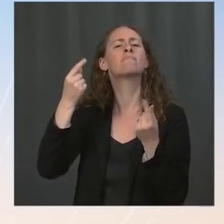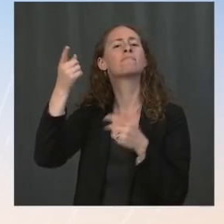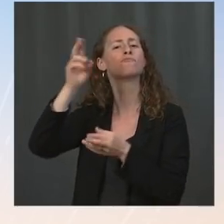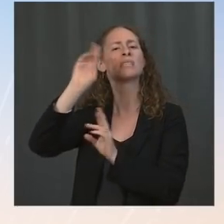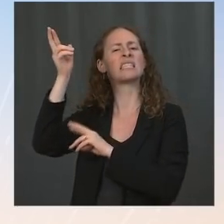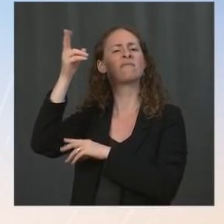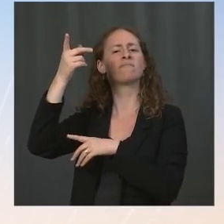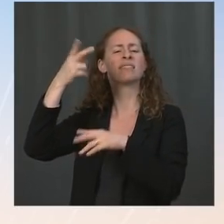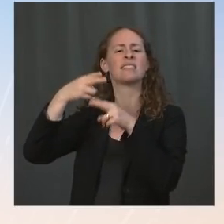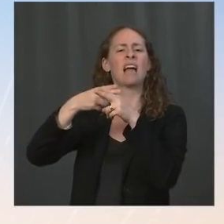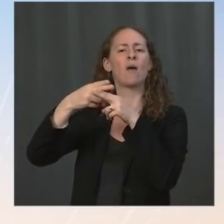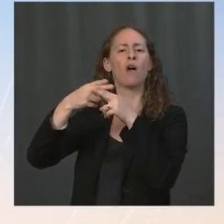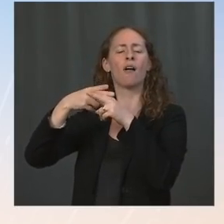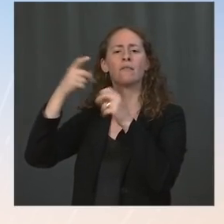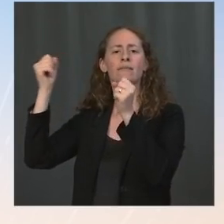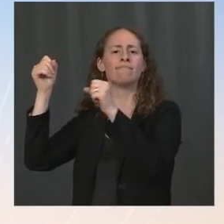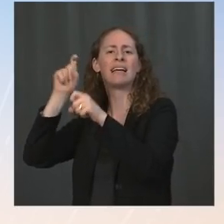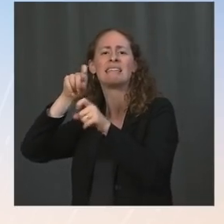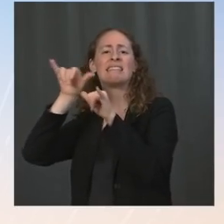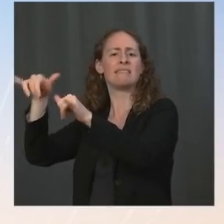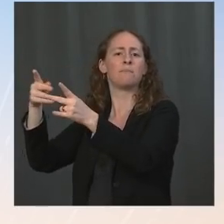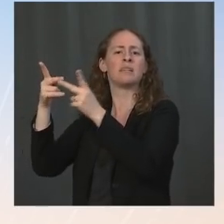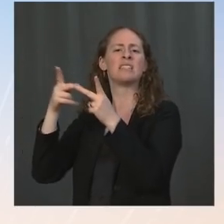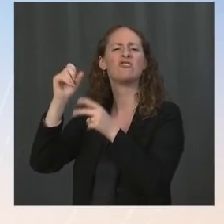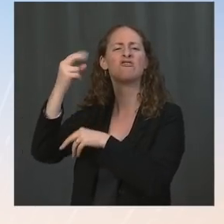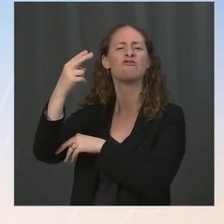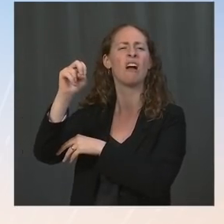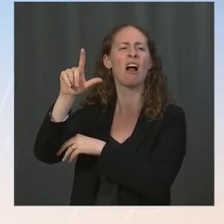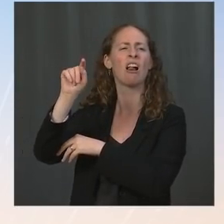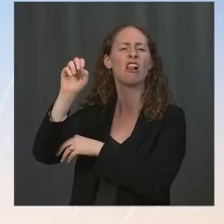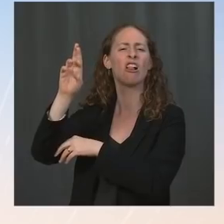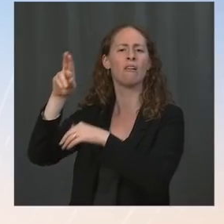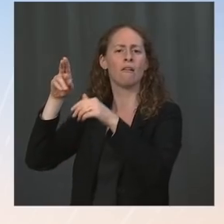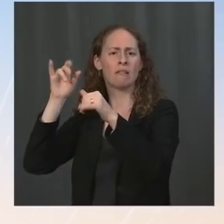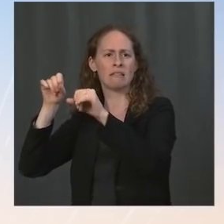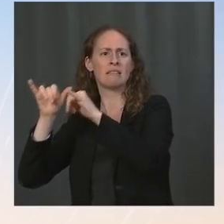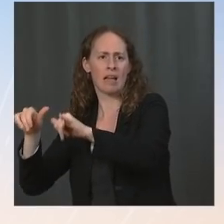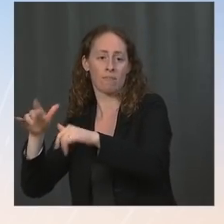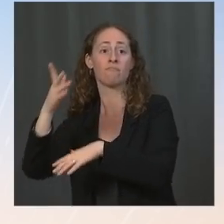has 27 rotary or fixed-wing aircraft, and the Department of Defense has 60 high-water vehicles